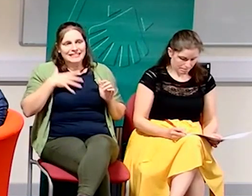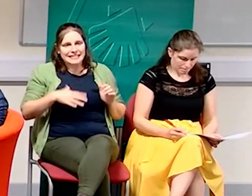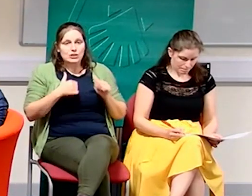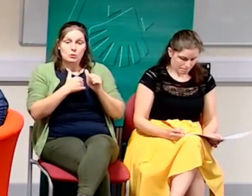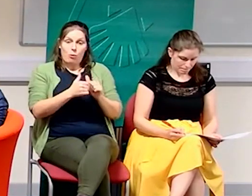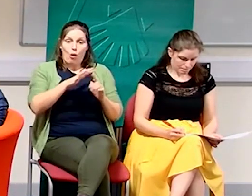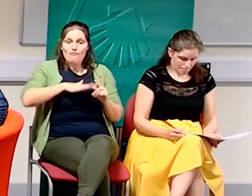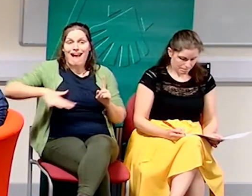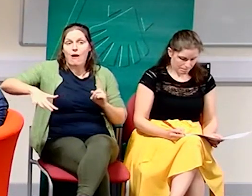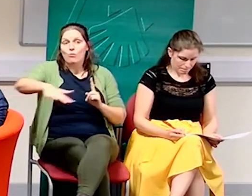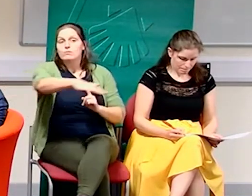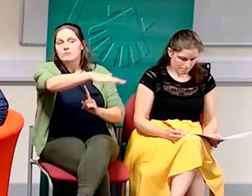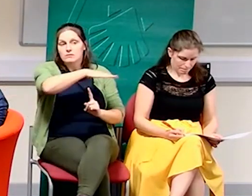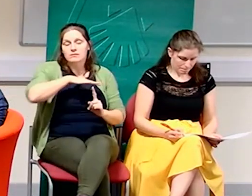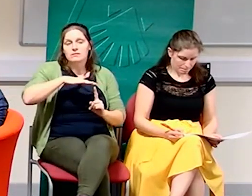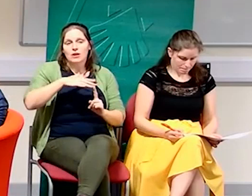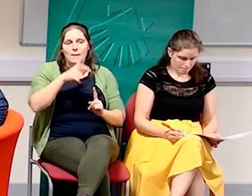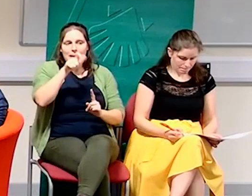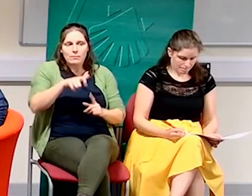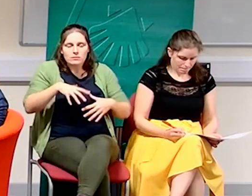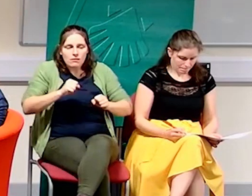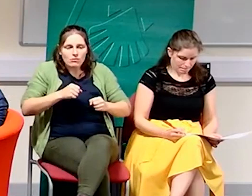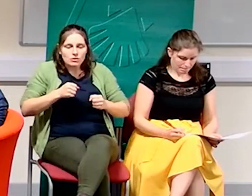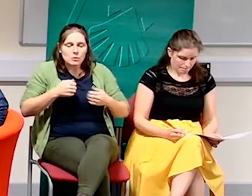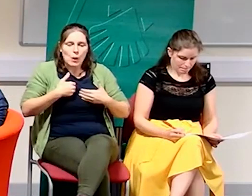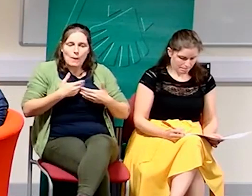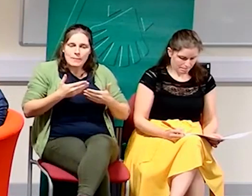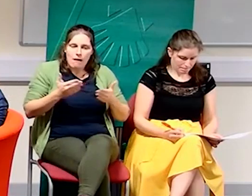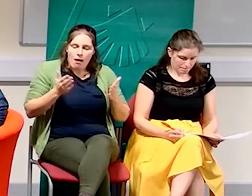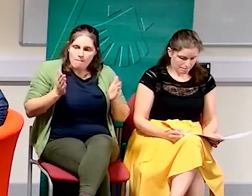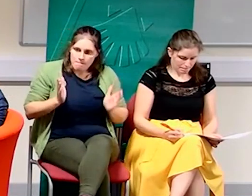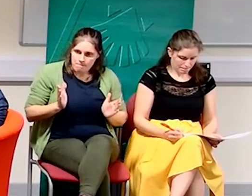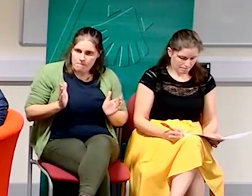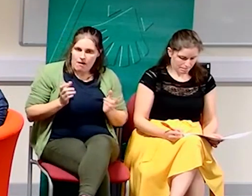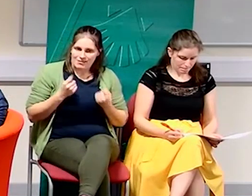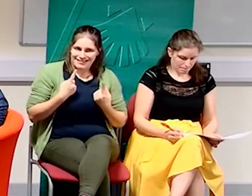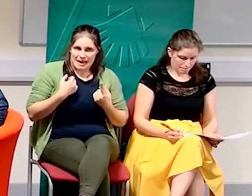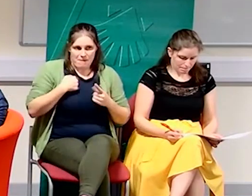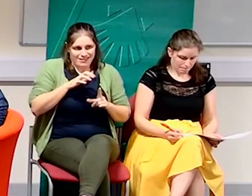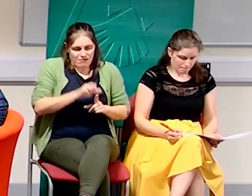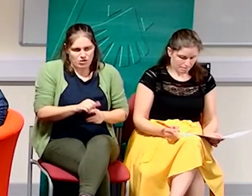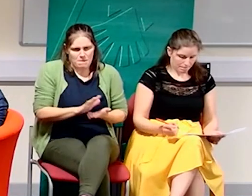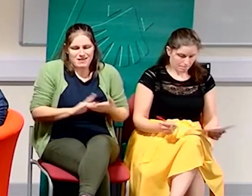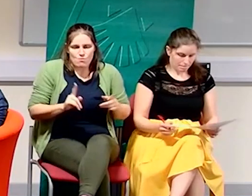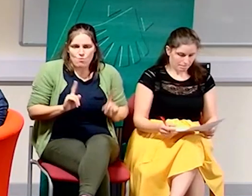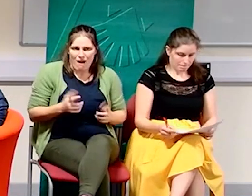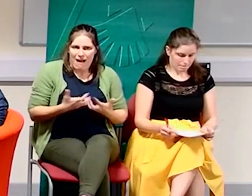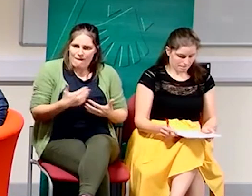that time when people start to really embrace or begin to understand the diagnosis um with people